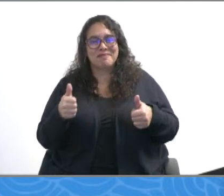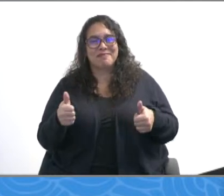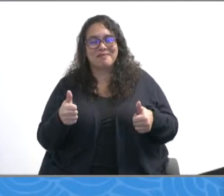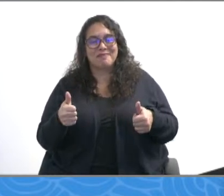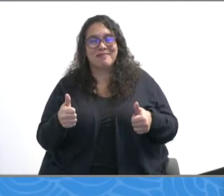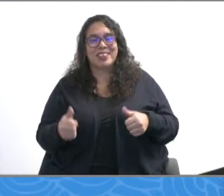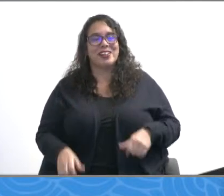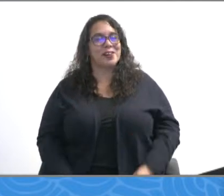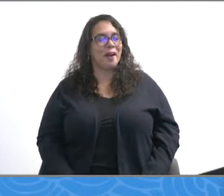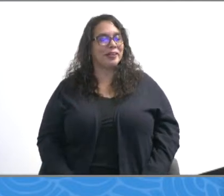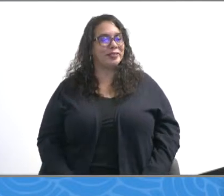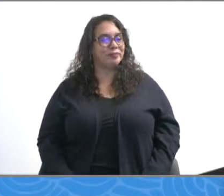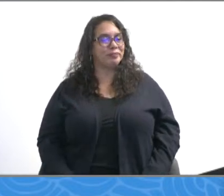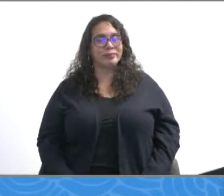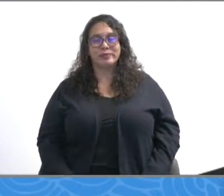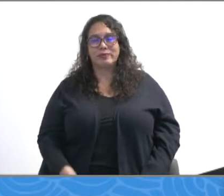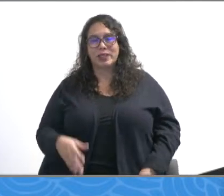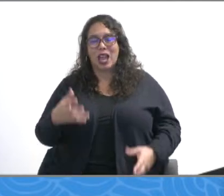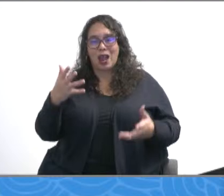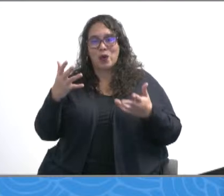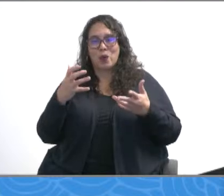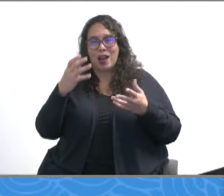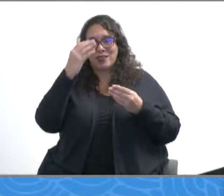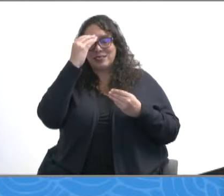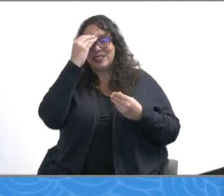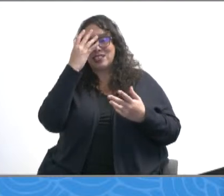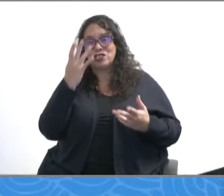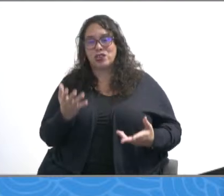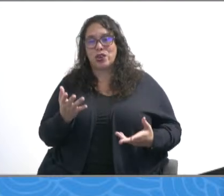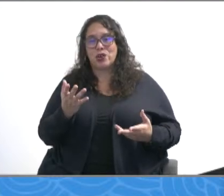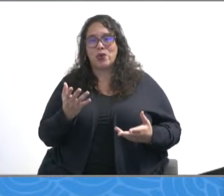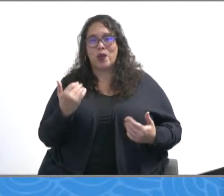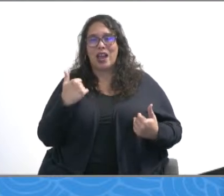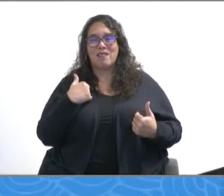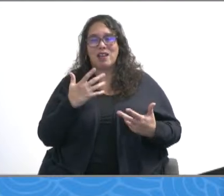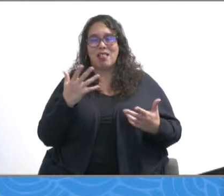And what I wanted to let you know is we have a lot of people currently engaging.